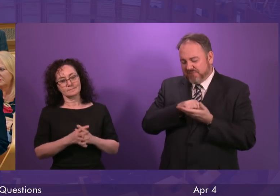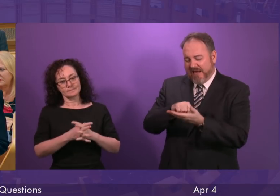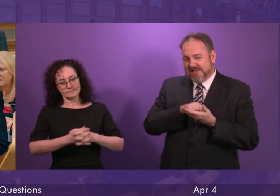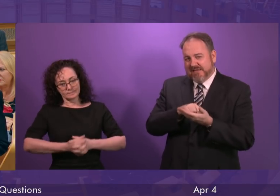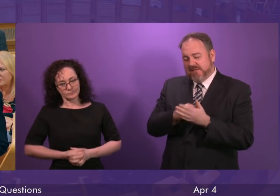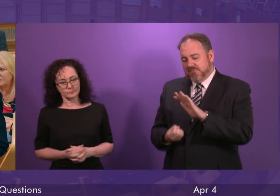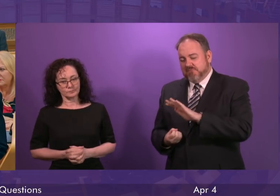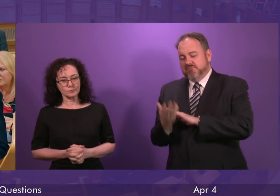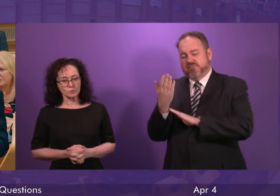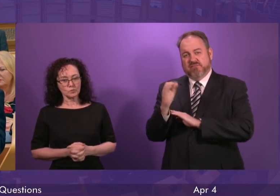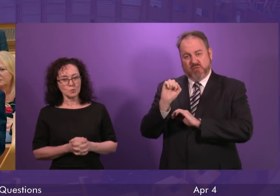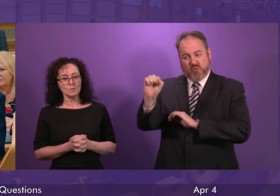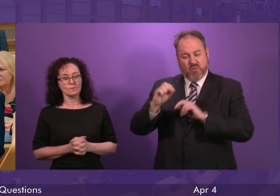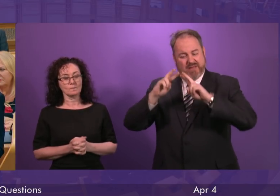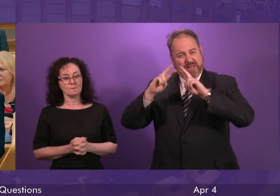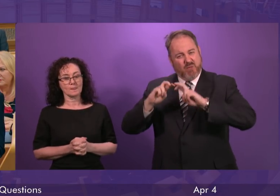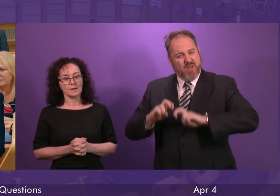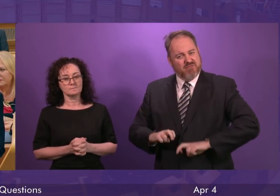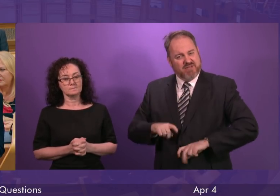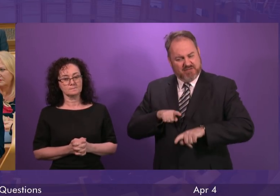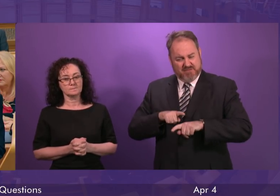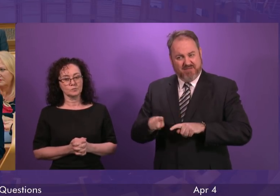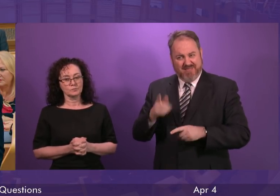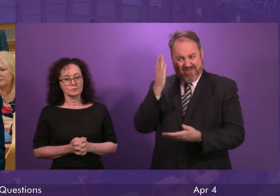inquiry that the First Minister made reference to, confirming the point that I have just